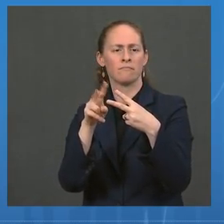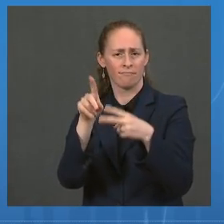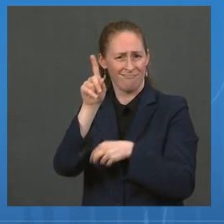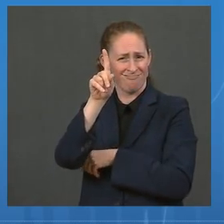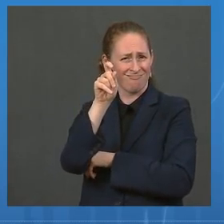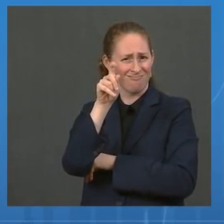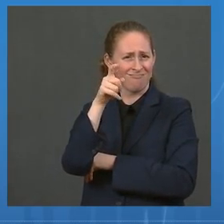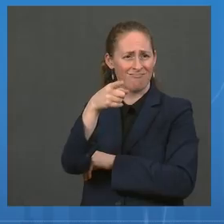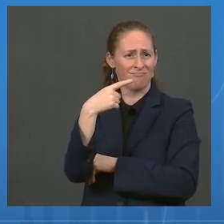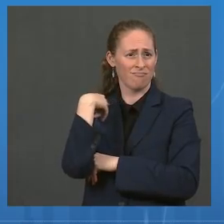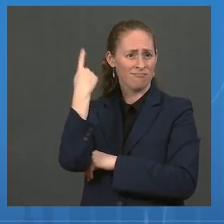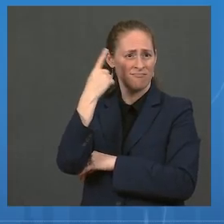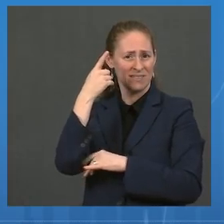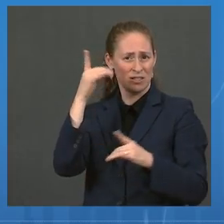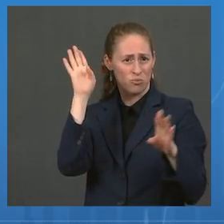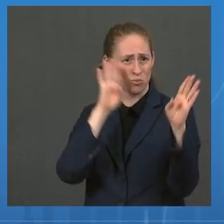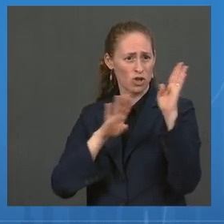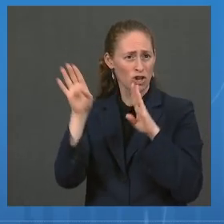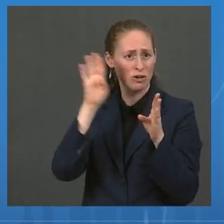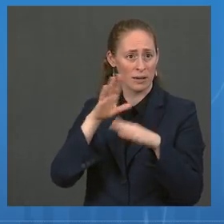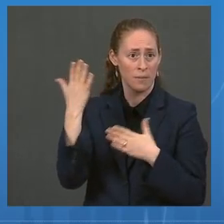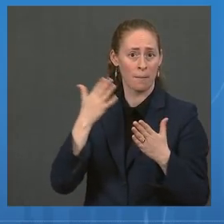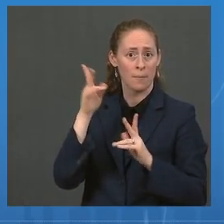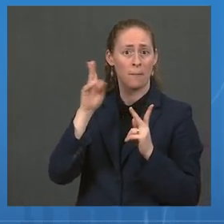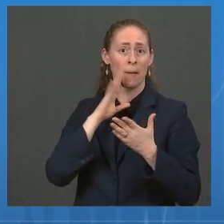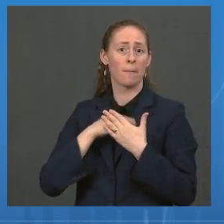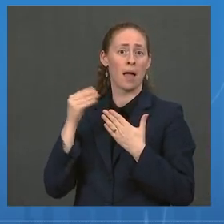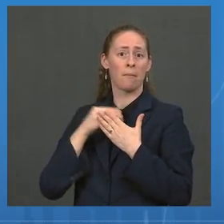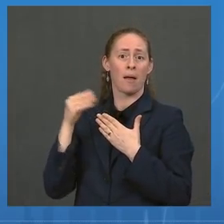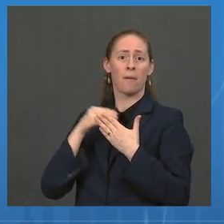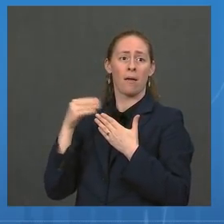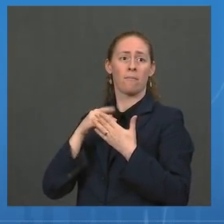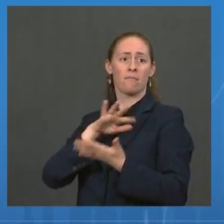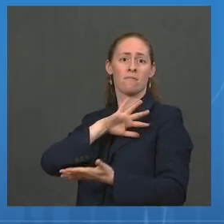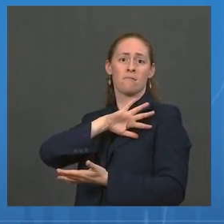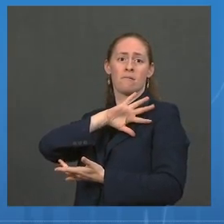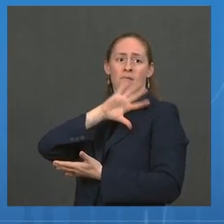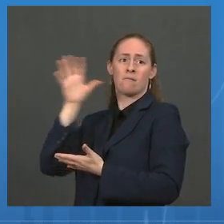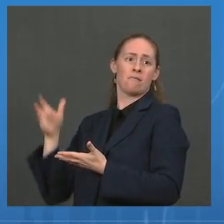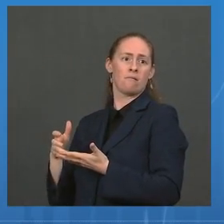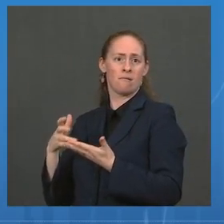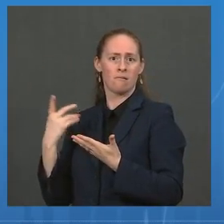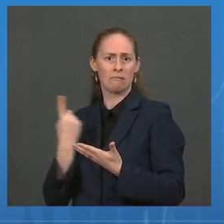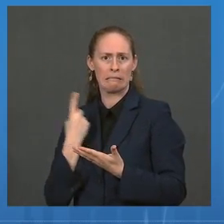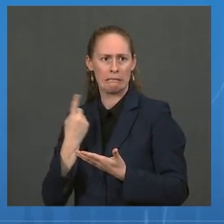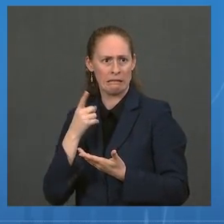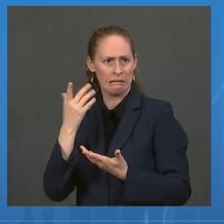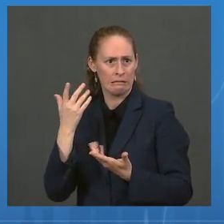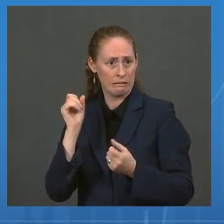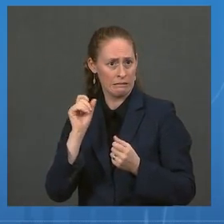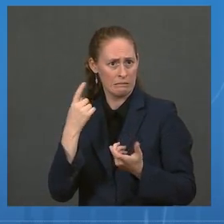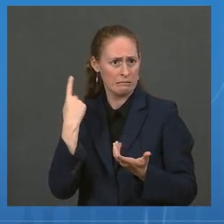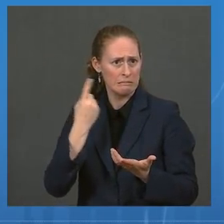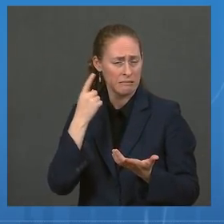is going to affect the public tracking of cases? And are you asking people to report their own positive cases?